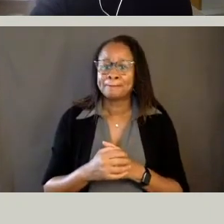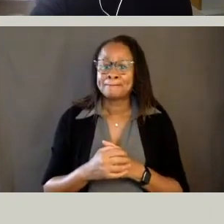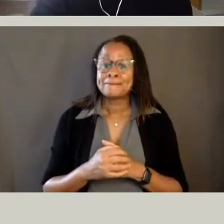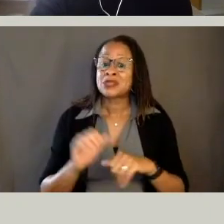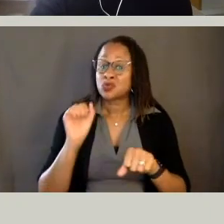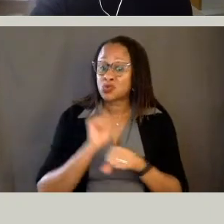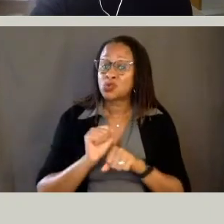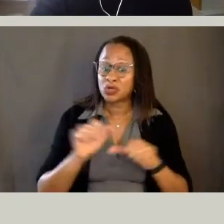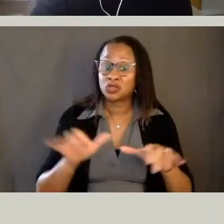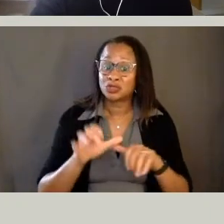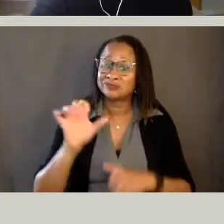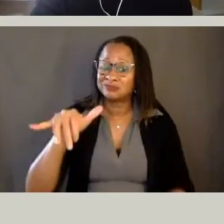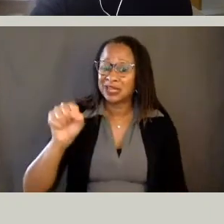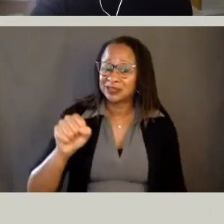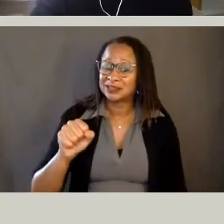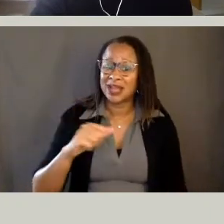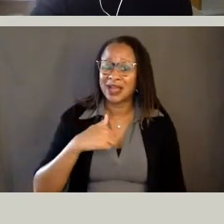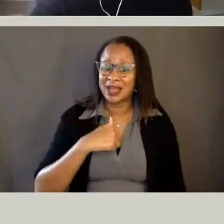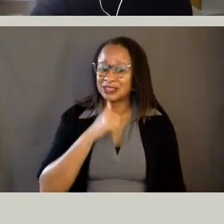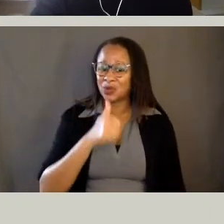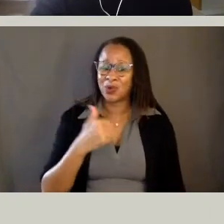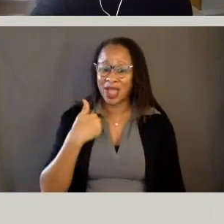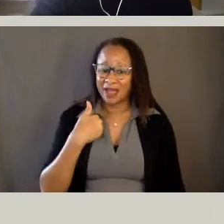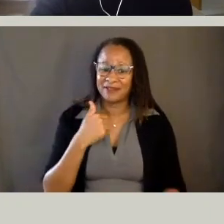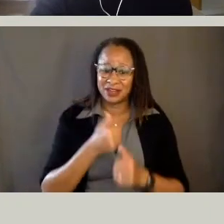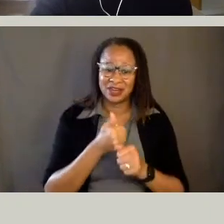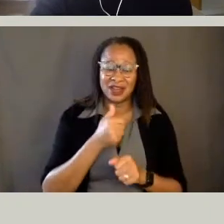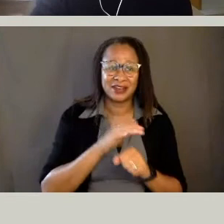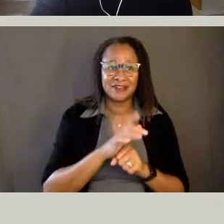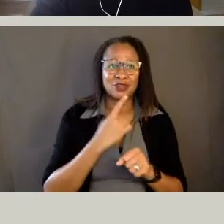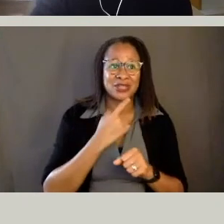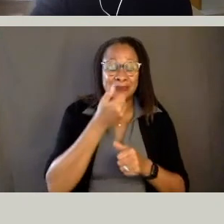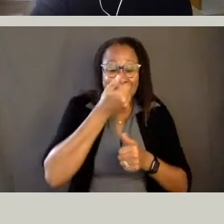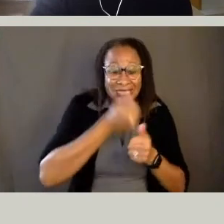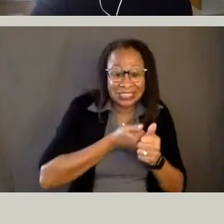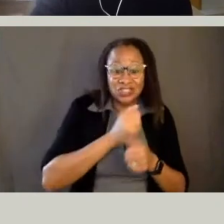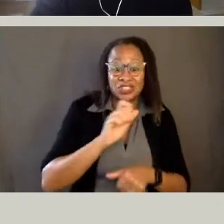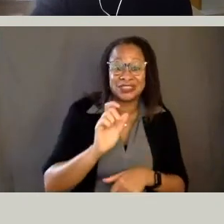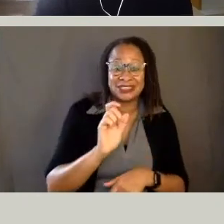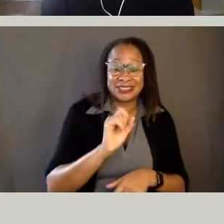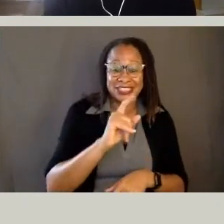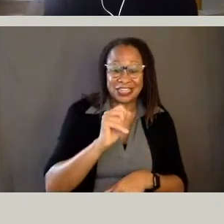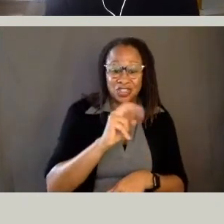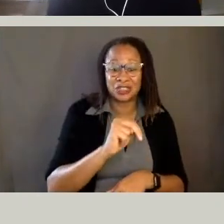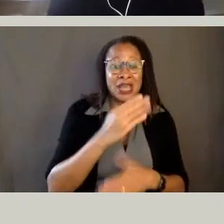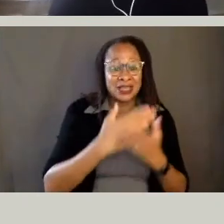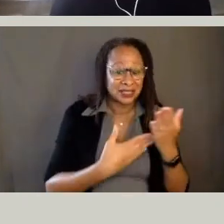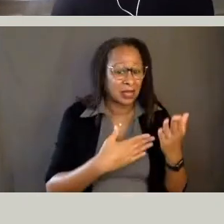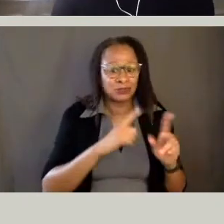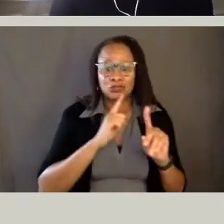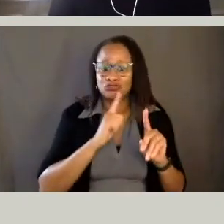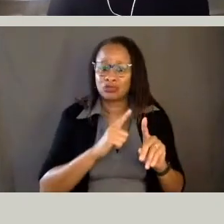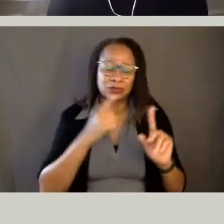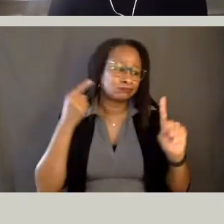I think I don't have enough to say station by station but I know there are some stations that really are dedicated to developing these digital spaces